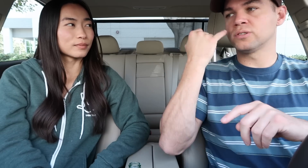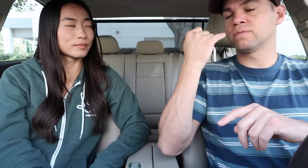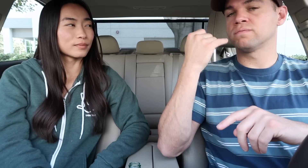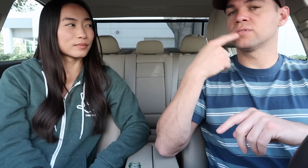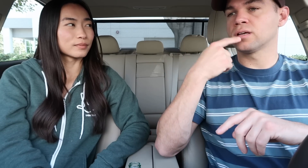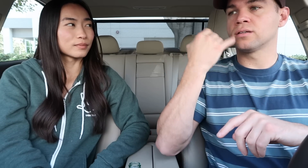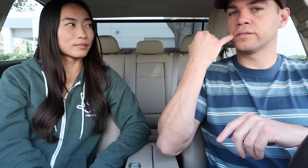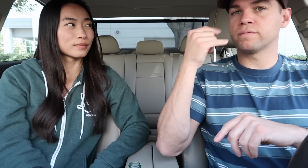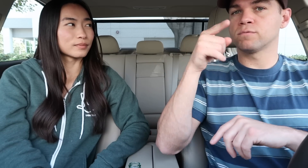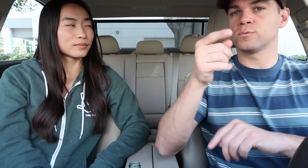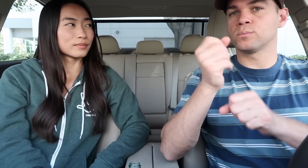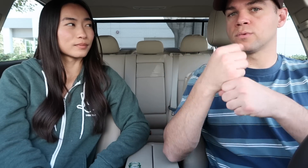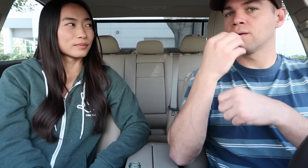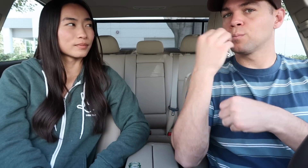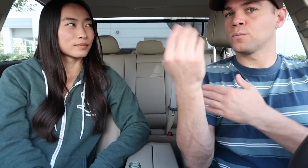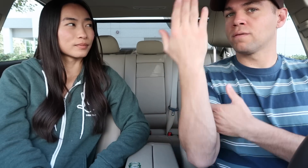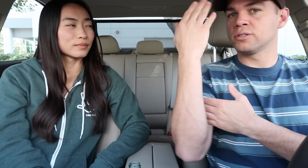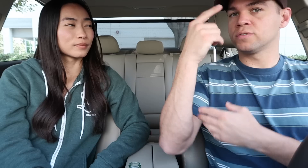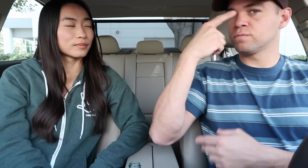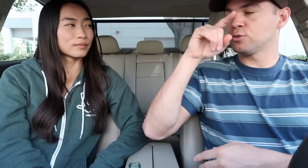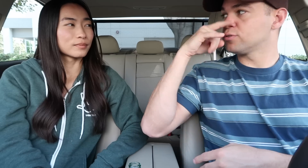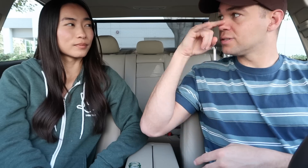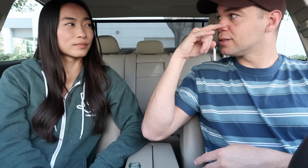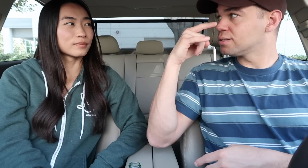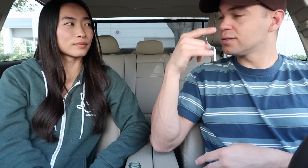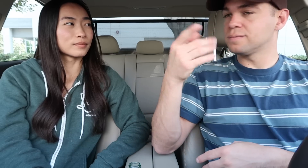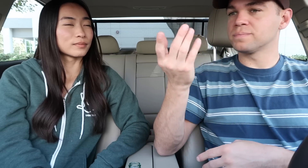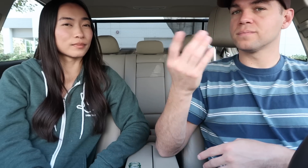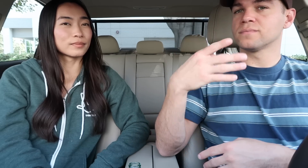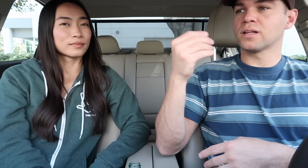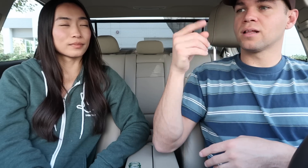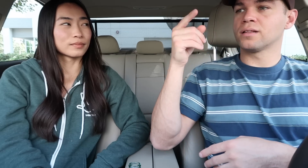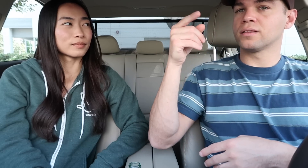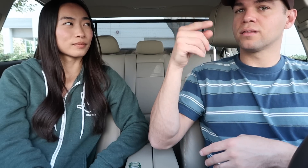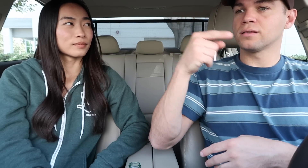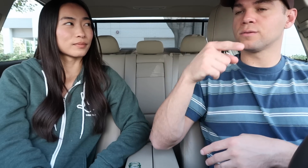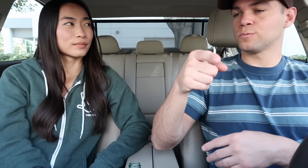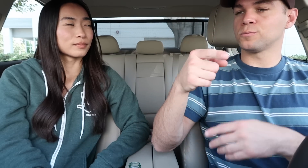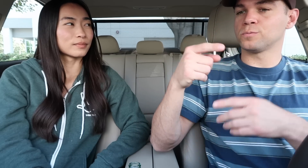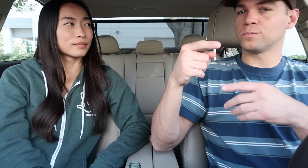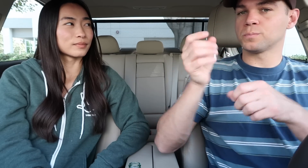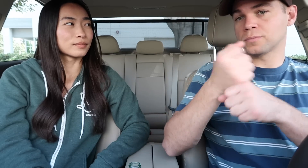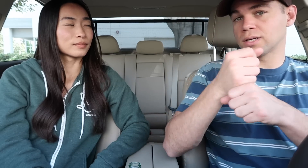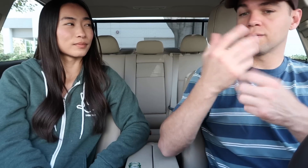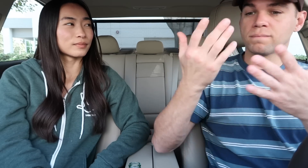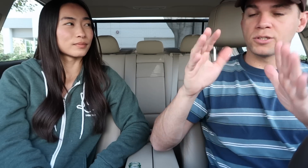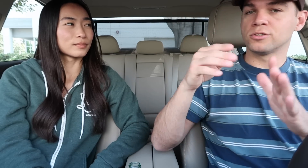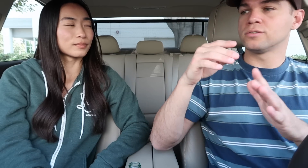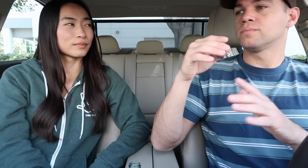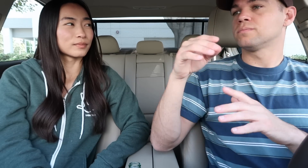say if you're making breakfast for your kids and you finish making it